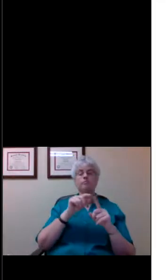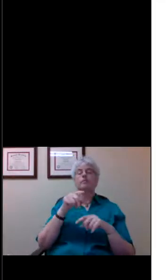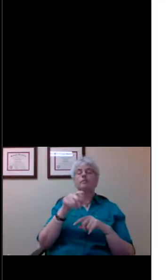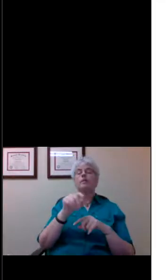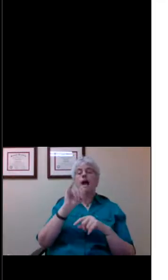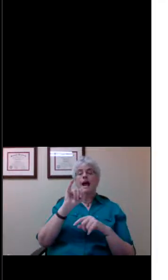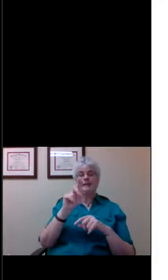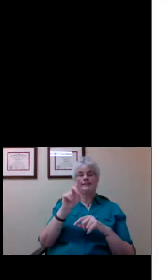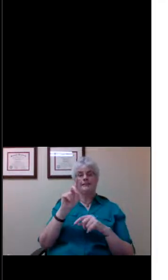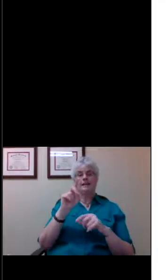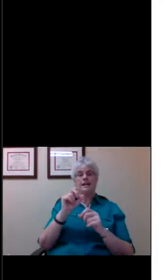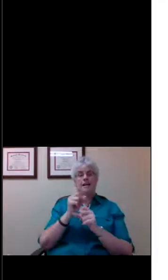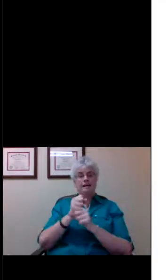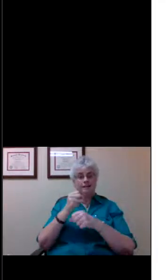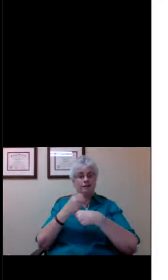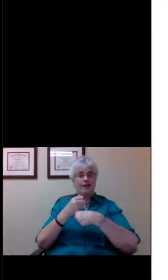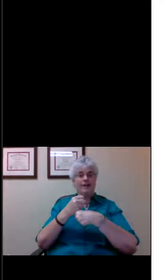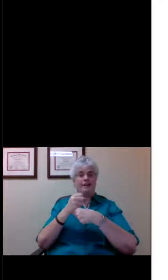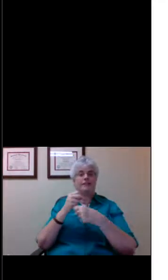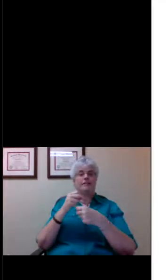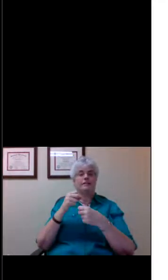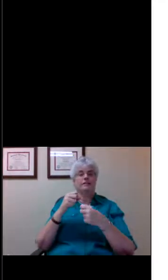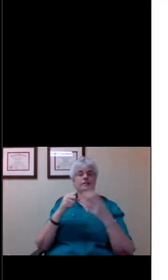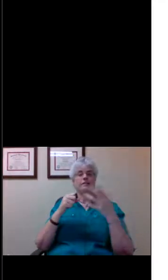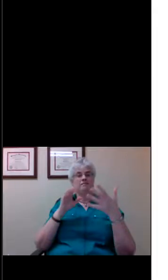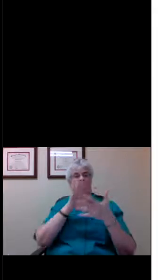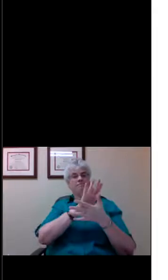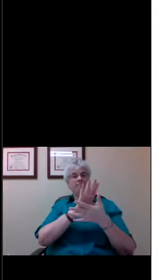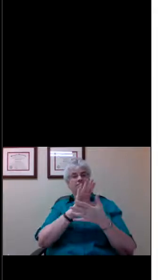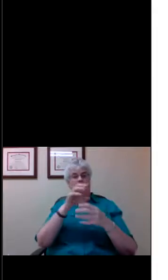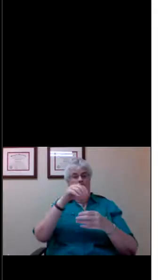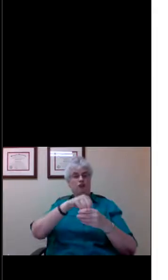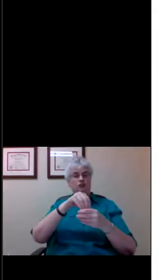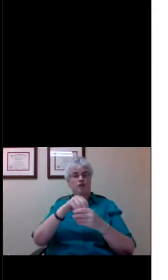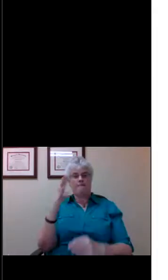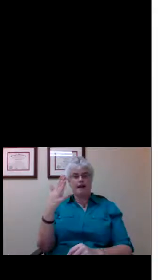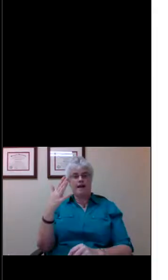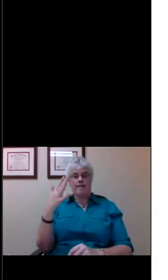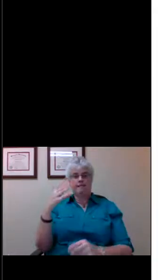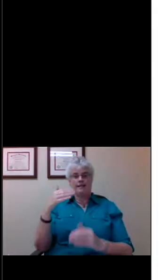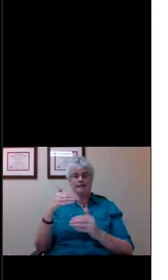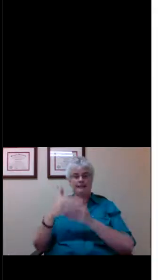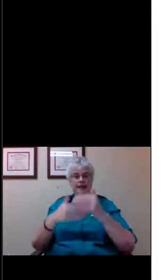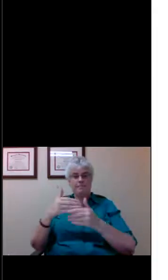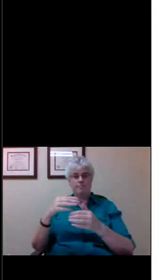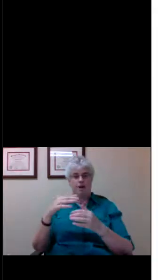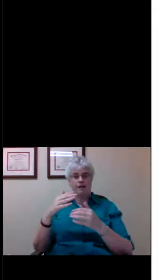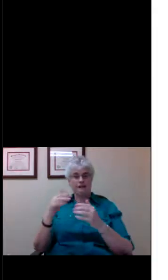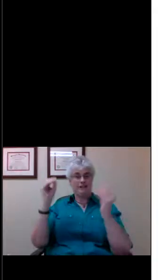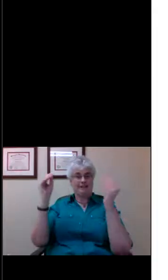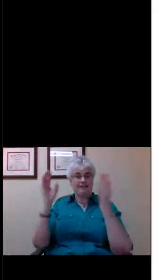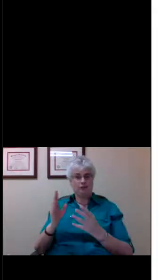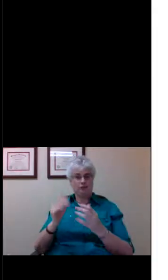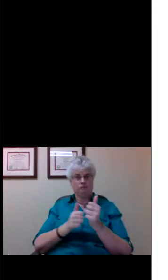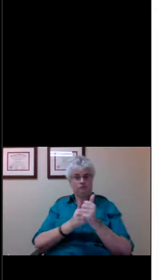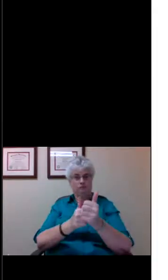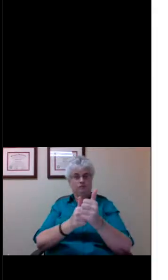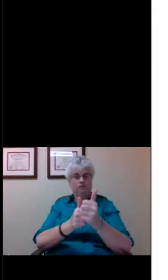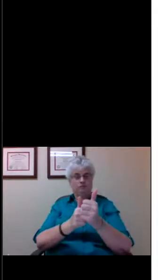process ISD was able to create internally a five-step process for